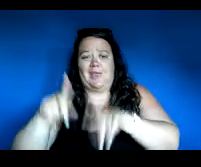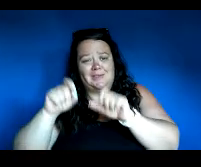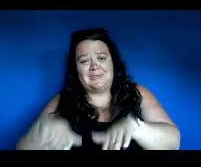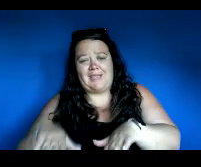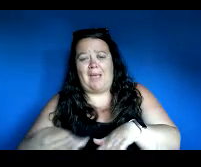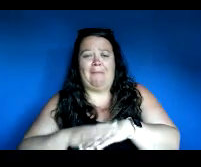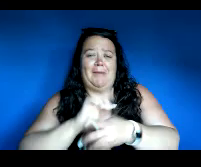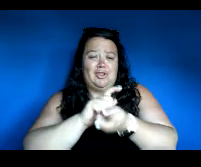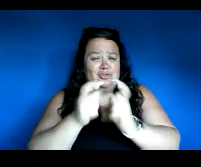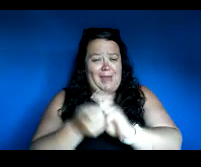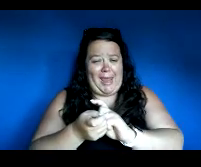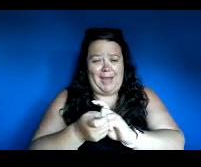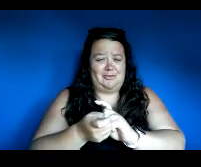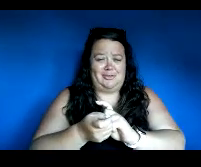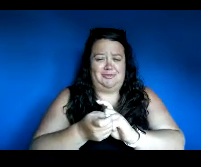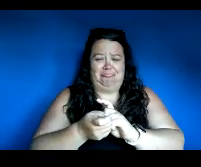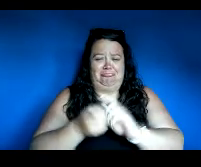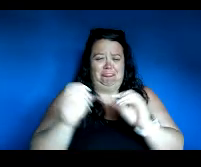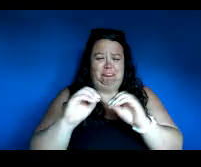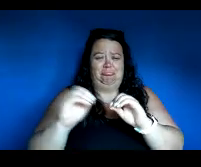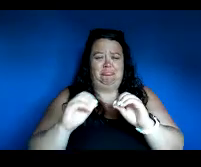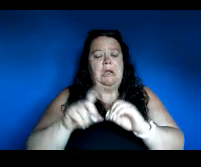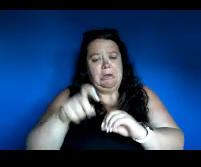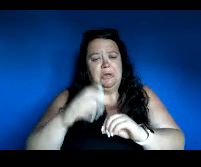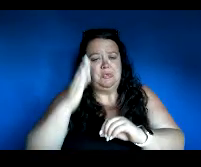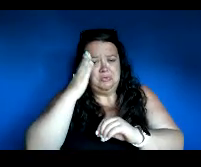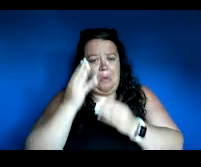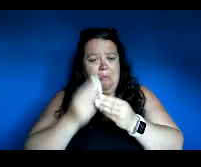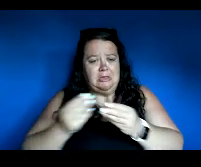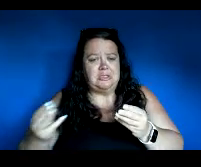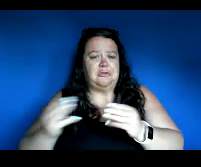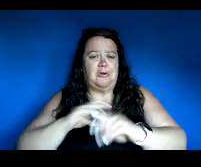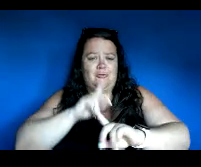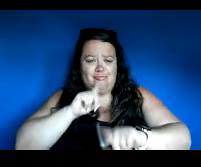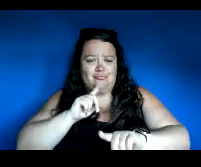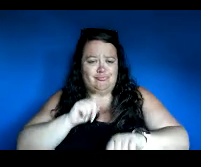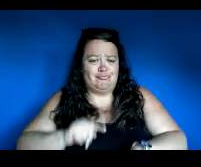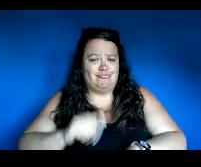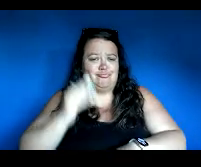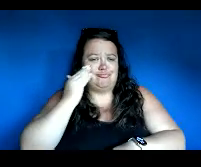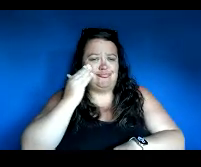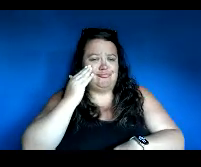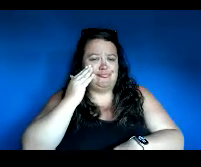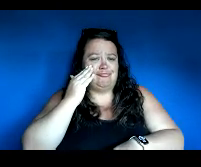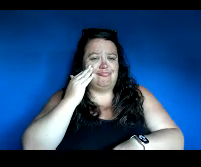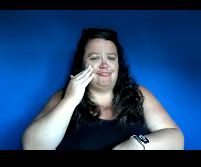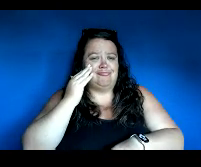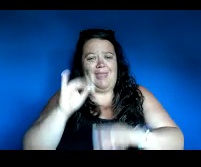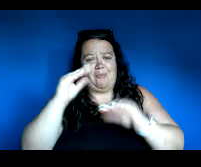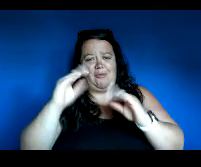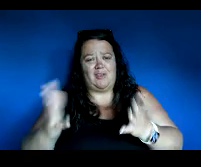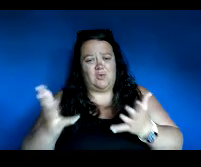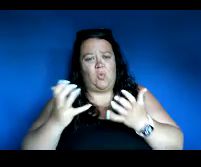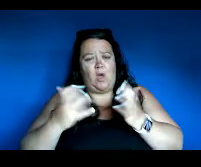You still need to know the material. You still need to be able to produce the answers that, you know, that the professor is looking for, that demonstrate your knowledge.